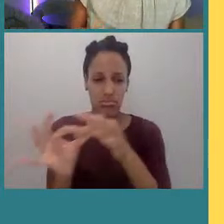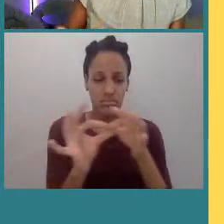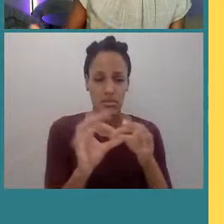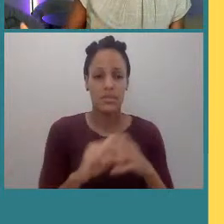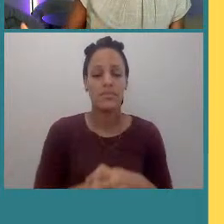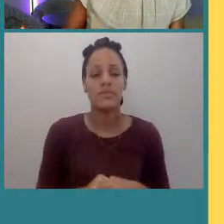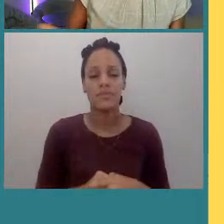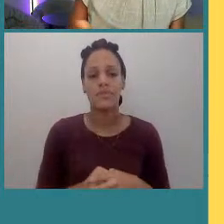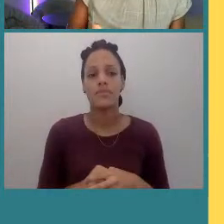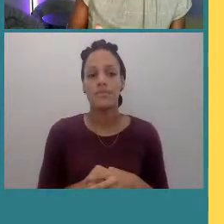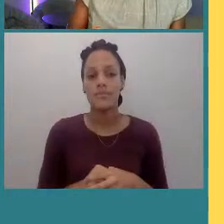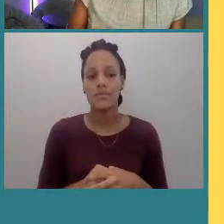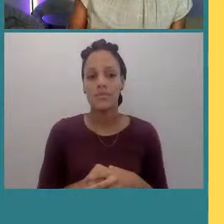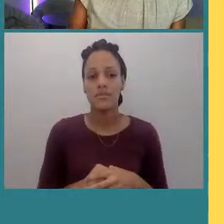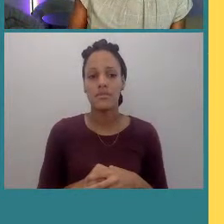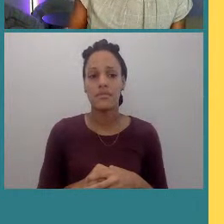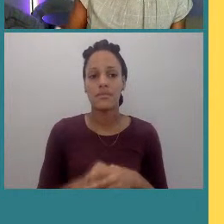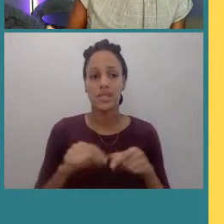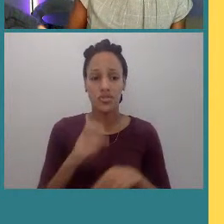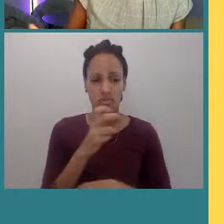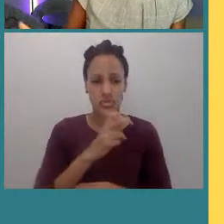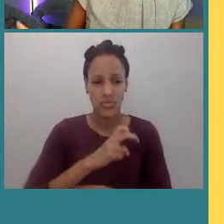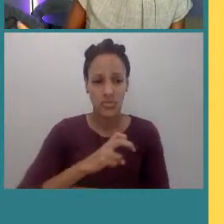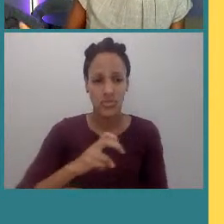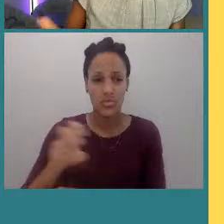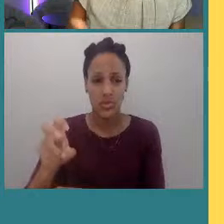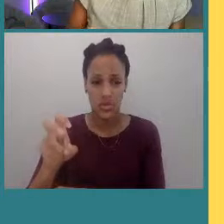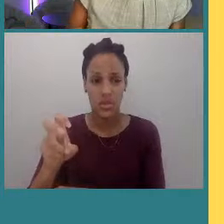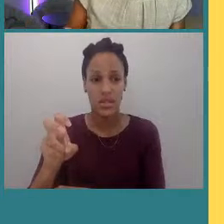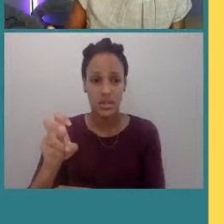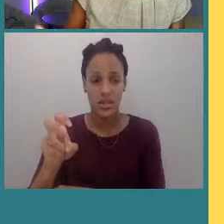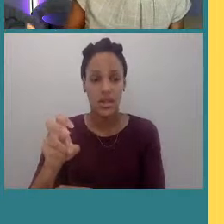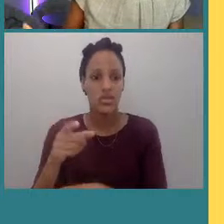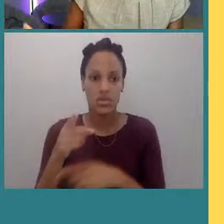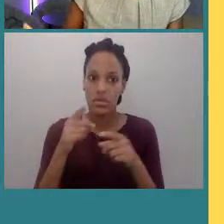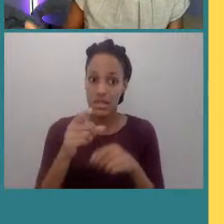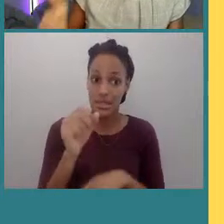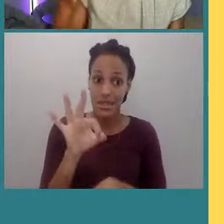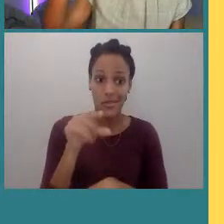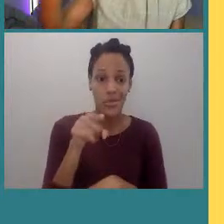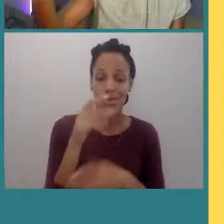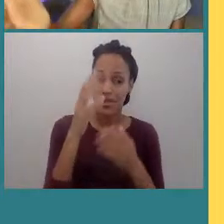On this journey, as you are creating, as you are getting more traction, as you are having